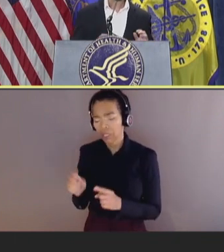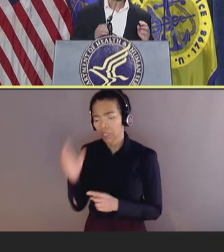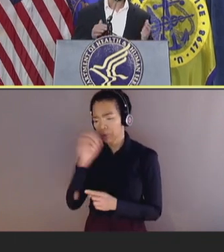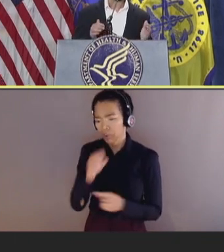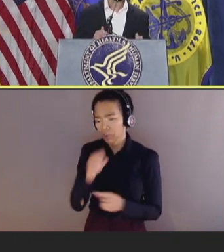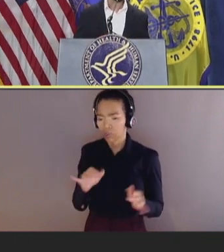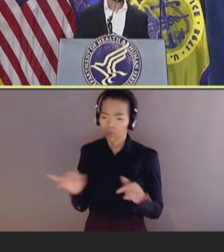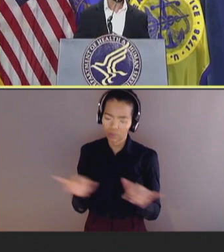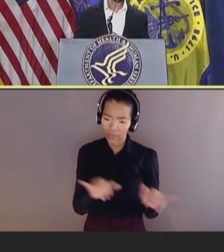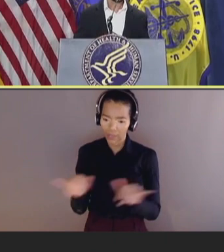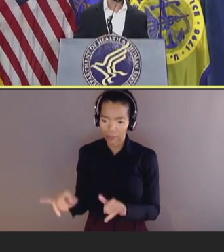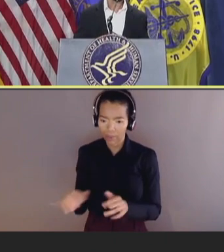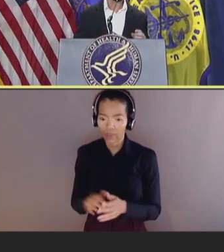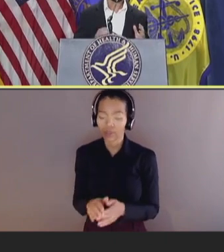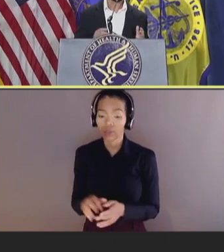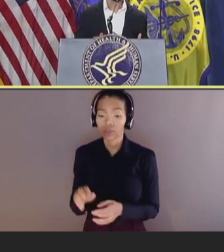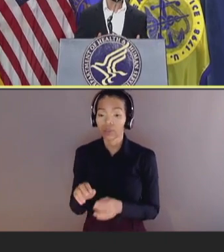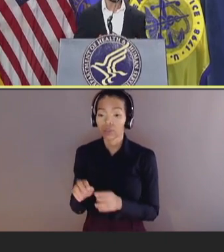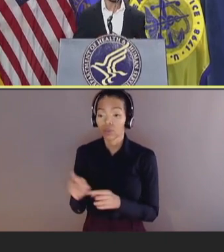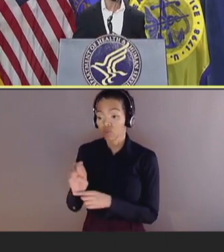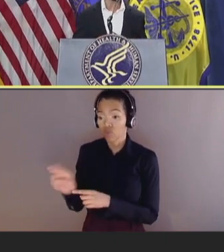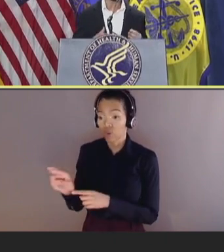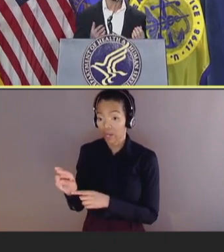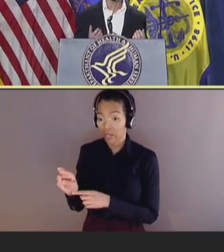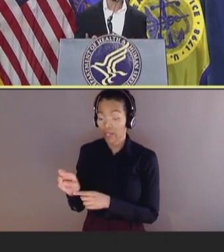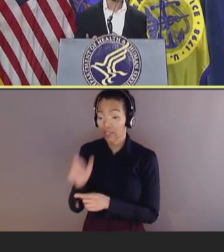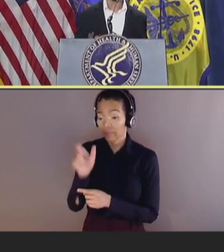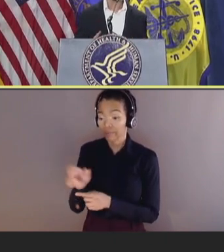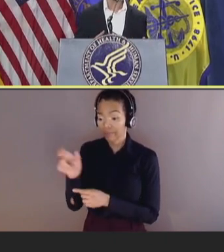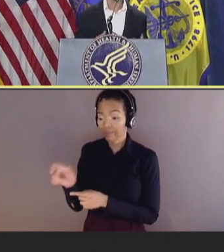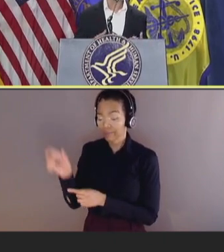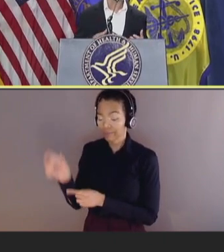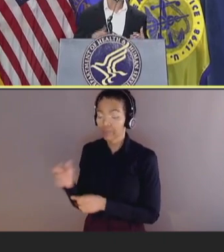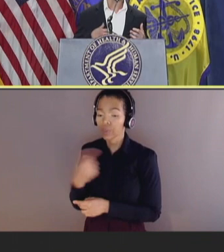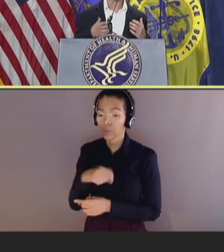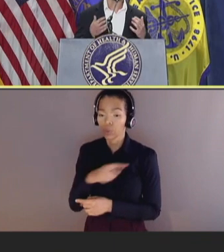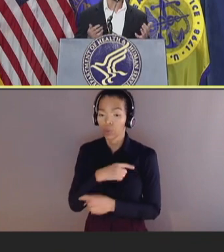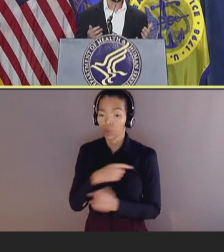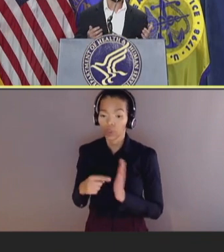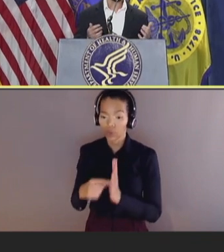You can see in the chart on the right, we categorize whether a state was reimbursing below,